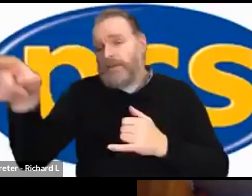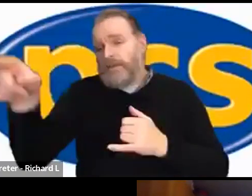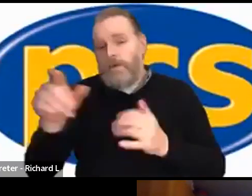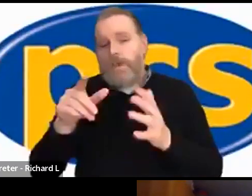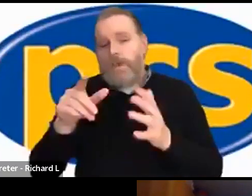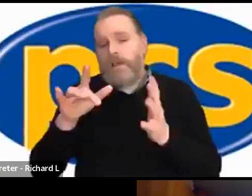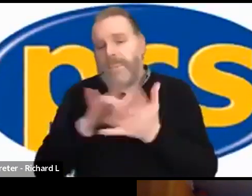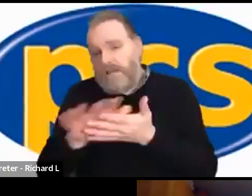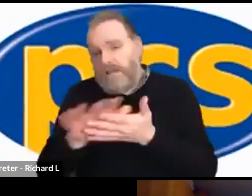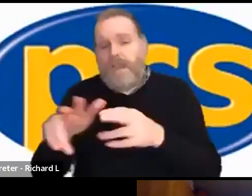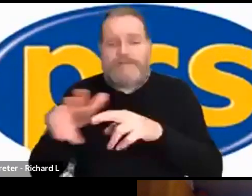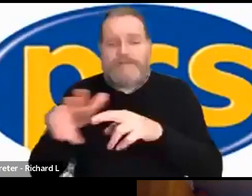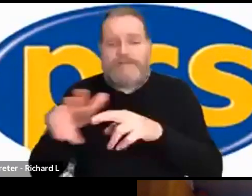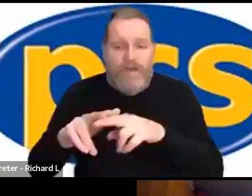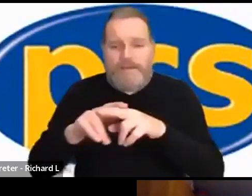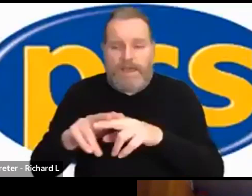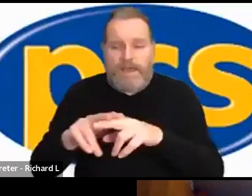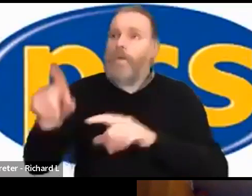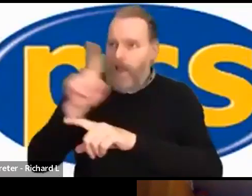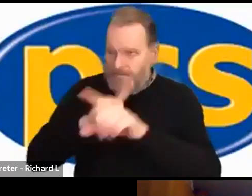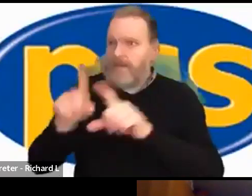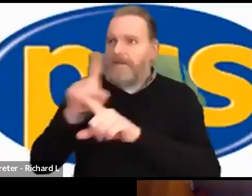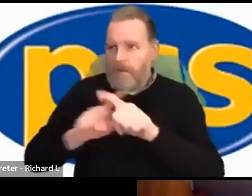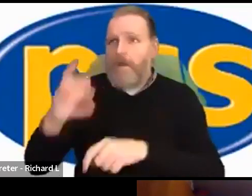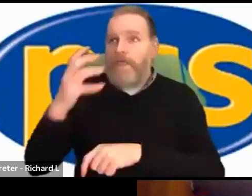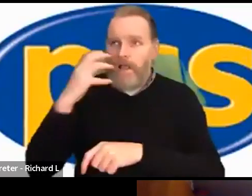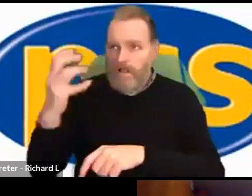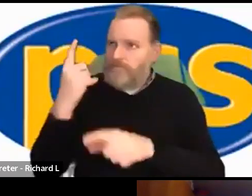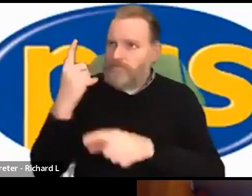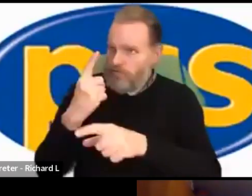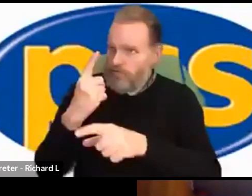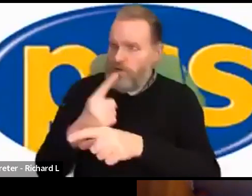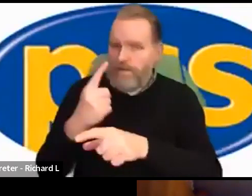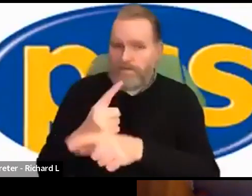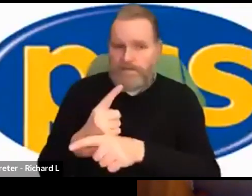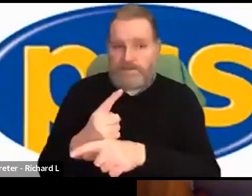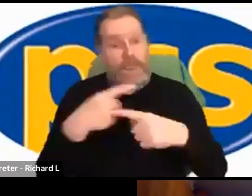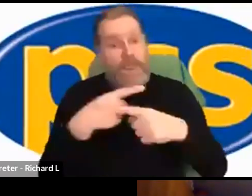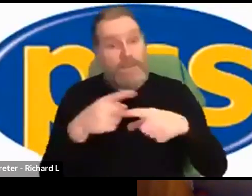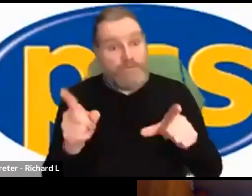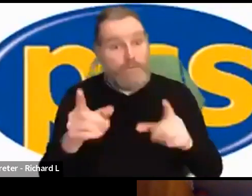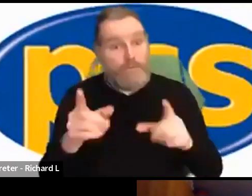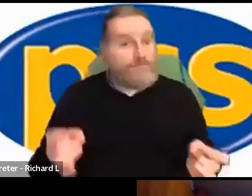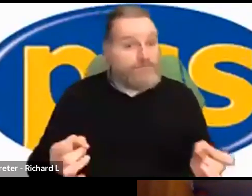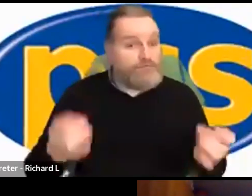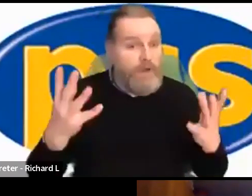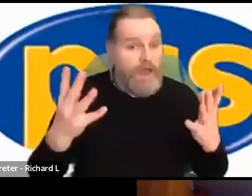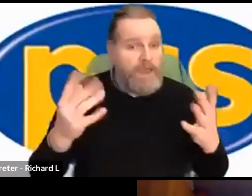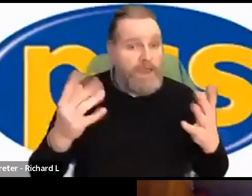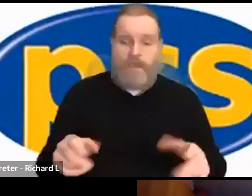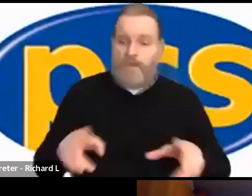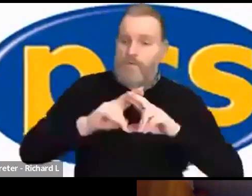Government towards the end of next week. week every member who supports the strike , every , every member who attends a picket line, every member who